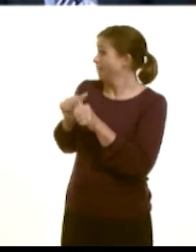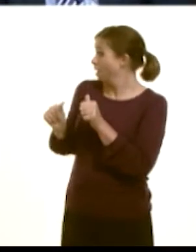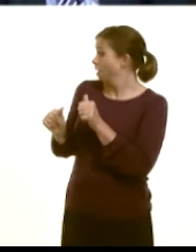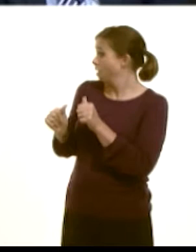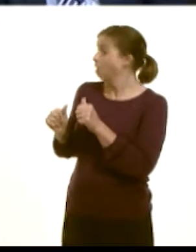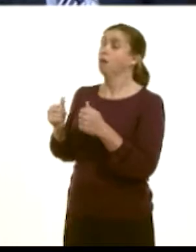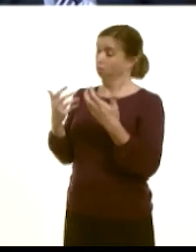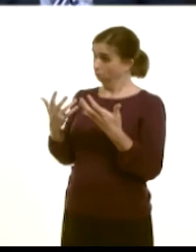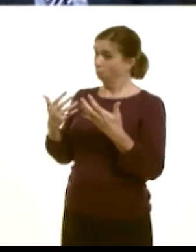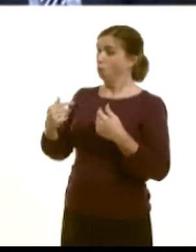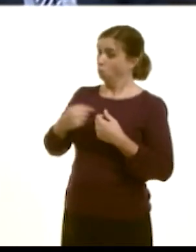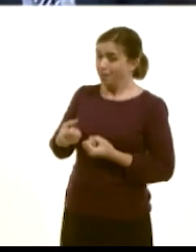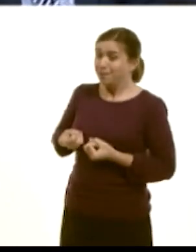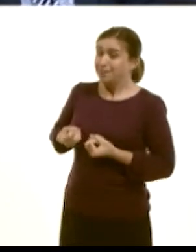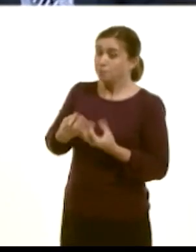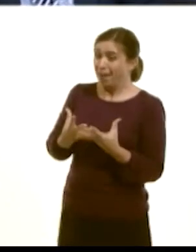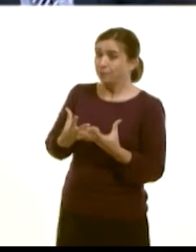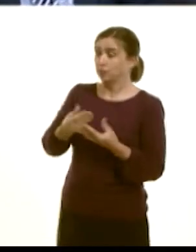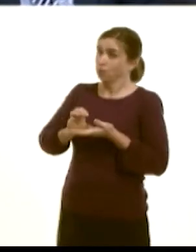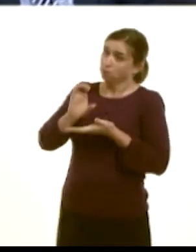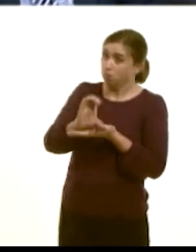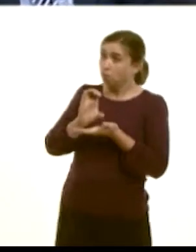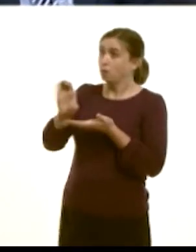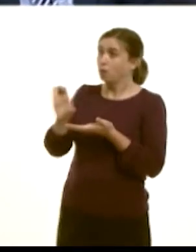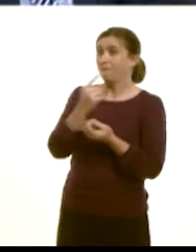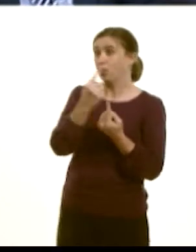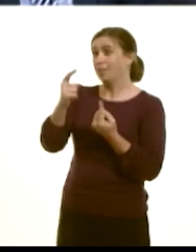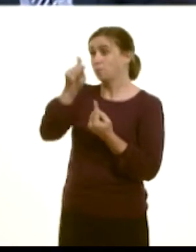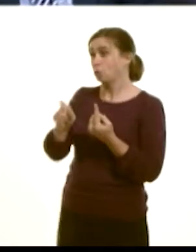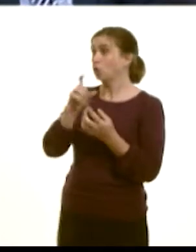We spend more on cancer treatment in Wales per head than is the case in England.